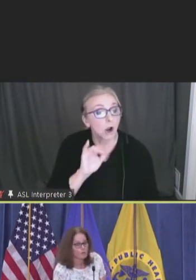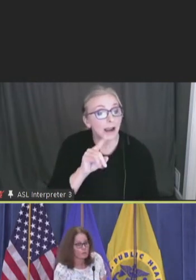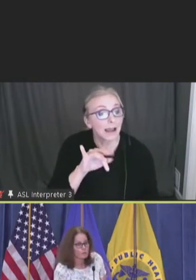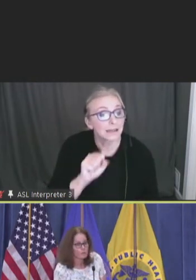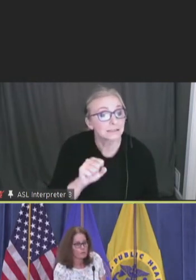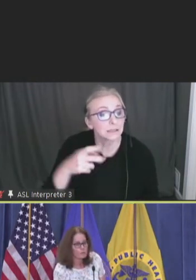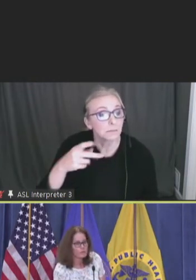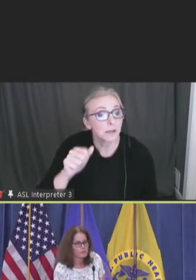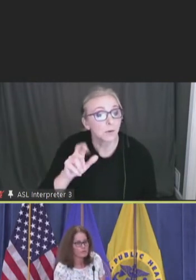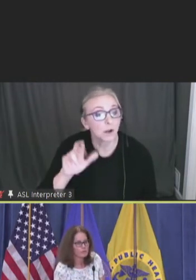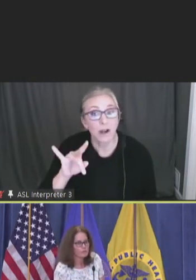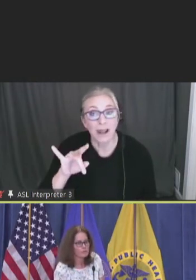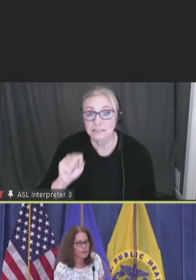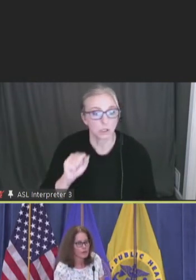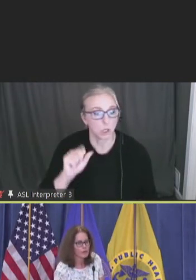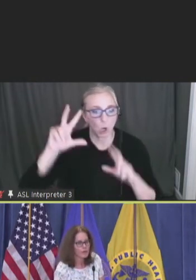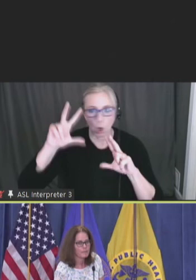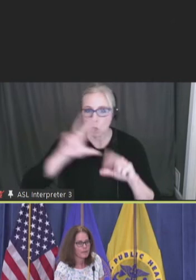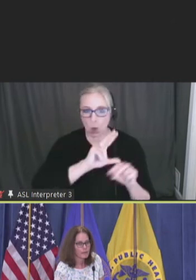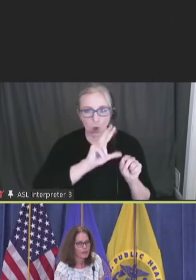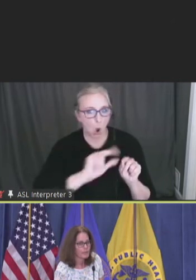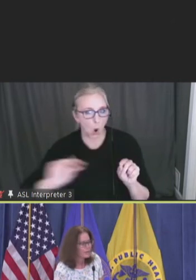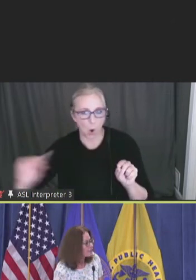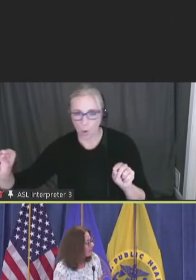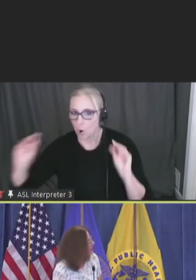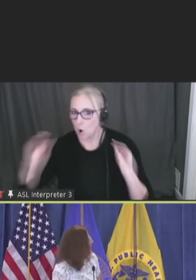There was no signal for the myocarditis/pericarditis.